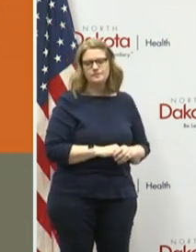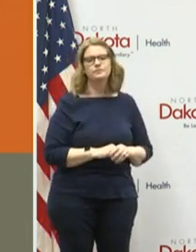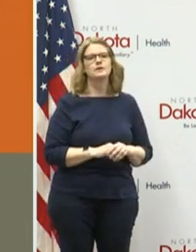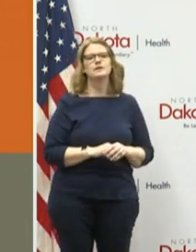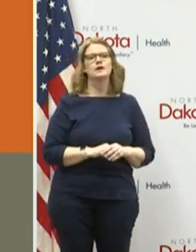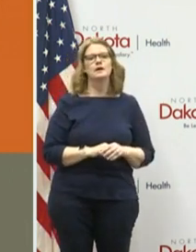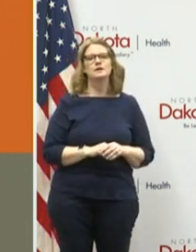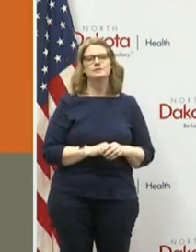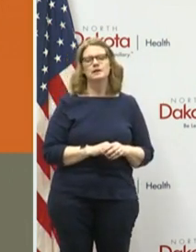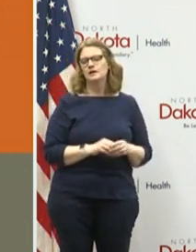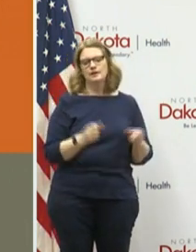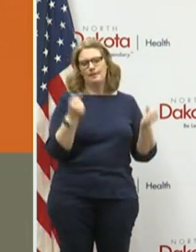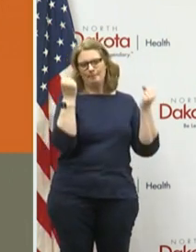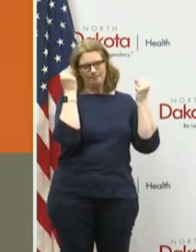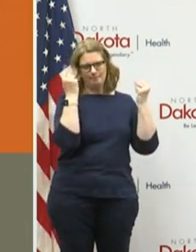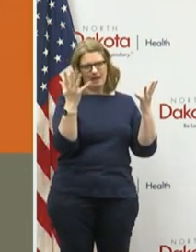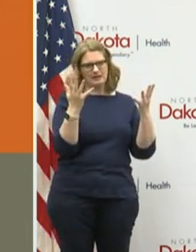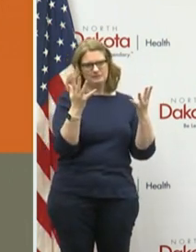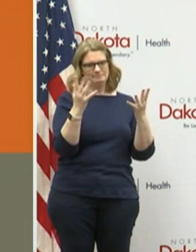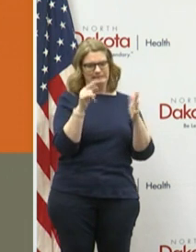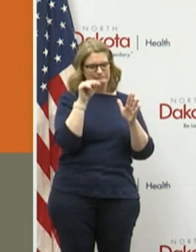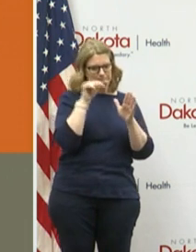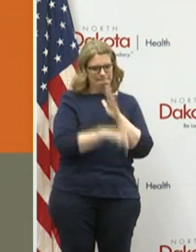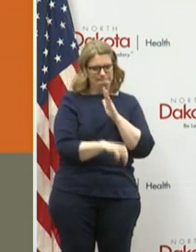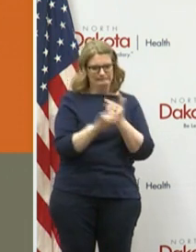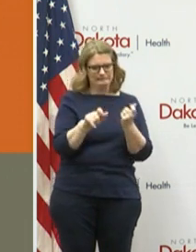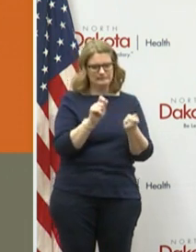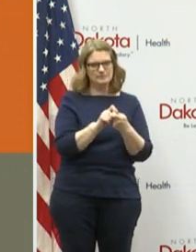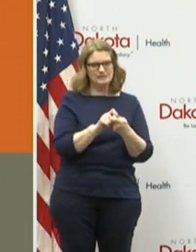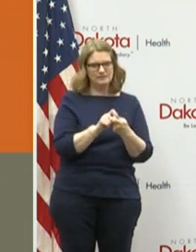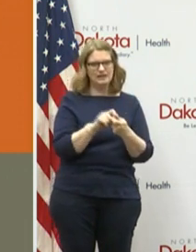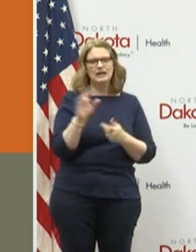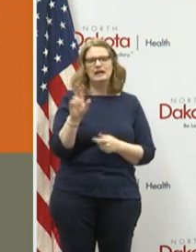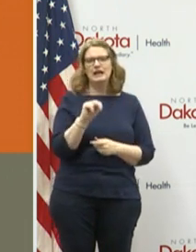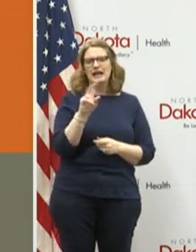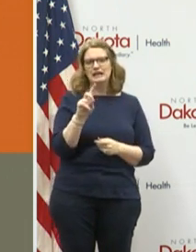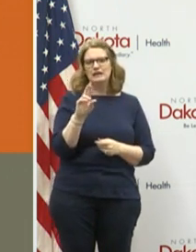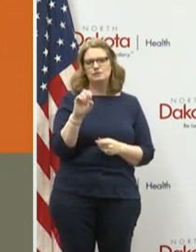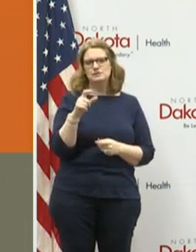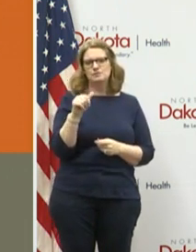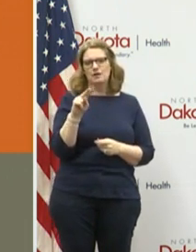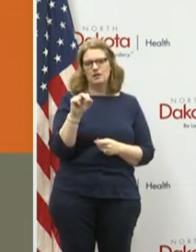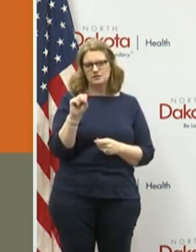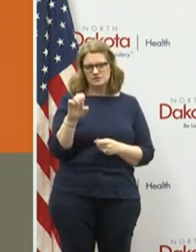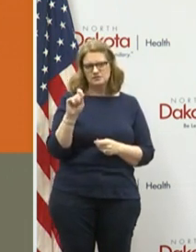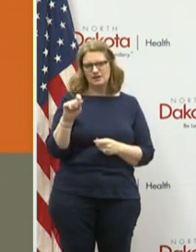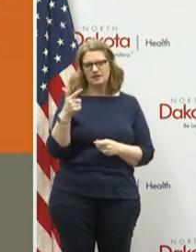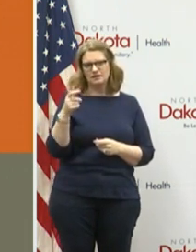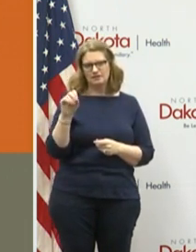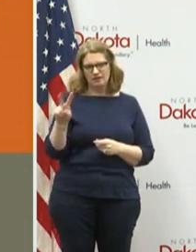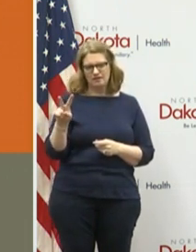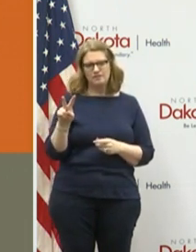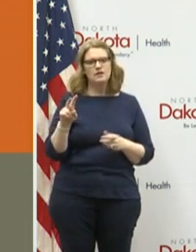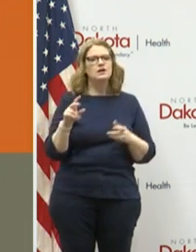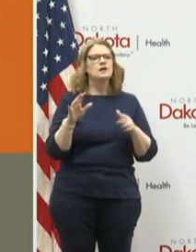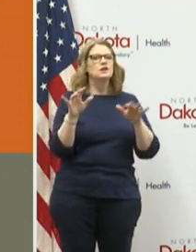PEOPLE WITH JUNE WEDDINGS COMING UP OR LARGE EVENTS, THAT WILL BE AND IMPORTANT ONE TO NOTE, BUT,